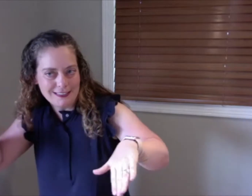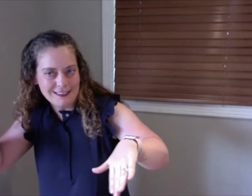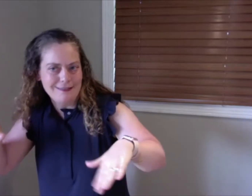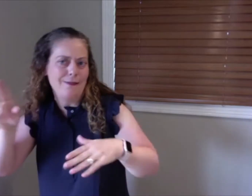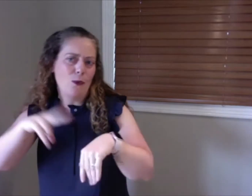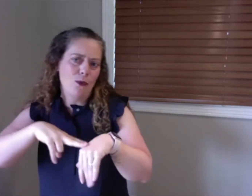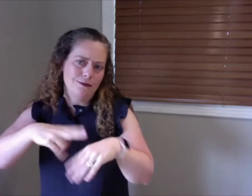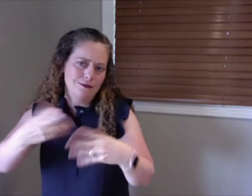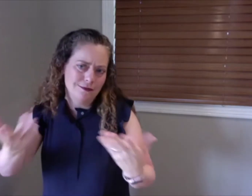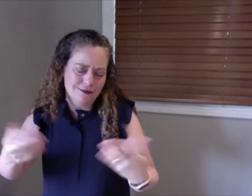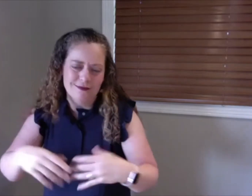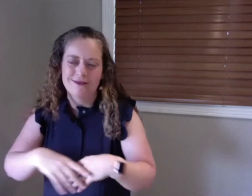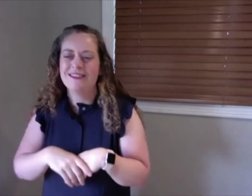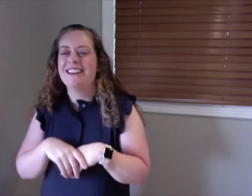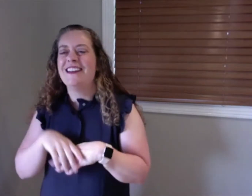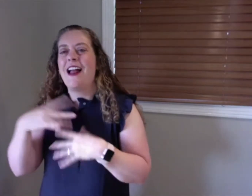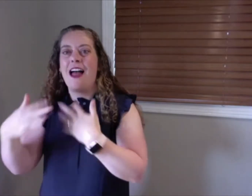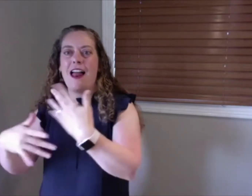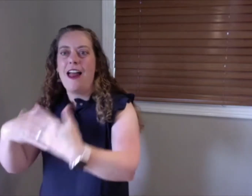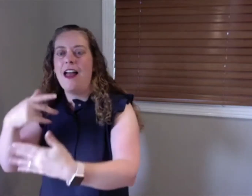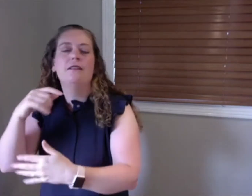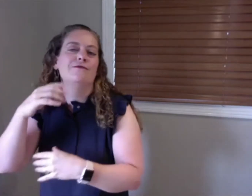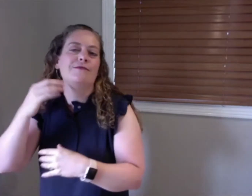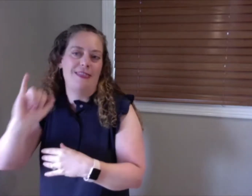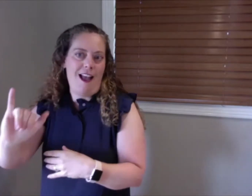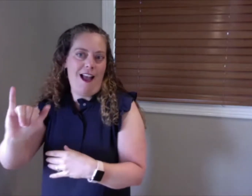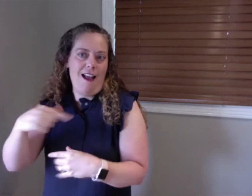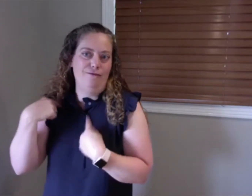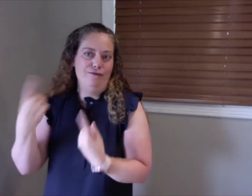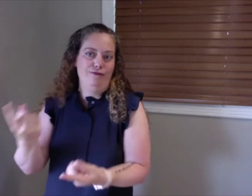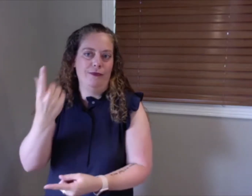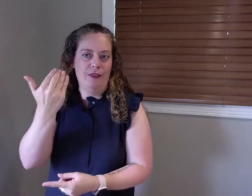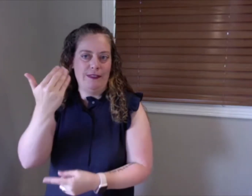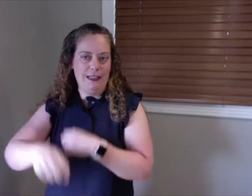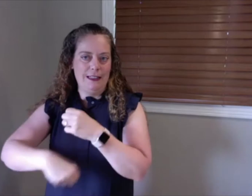I used my visual background to teach deaf children, of course,